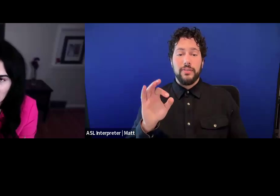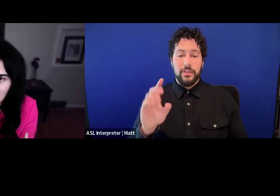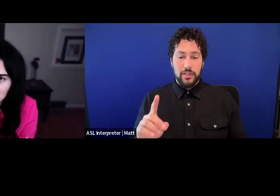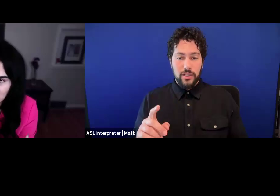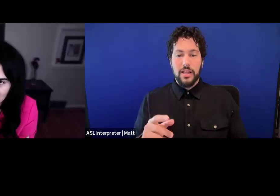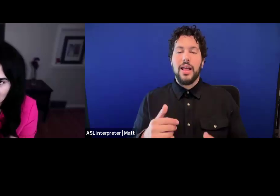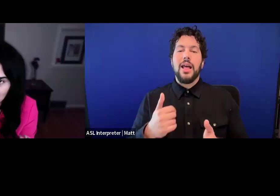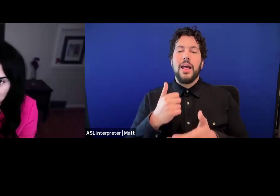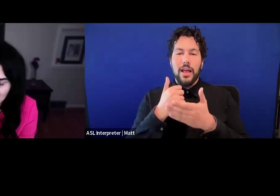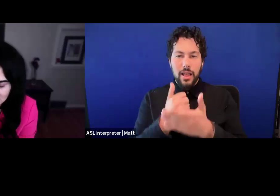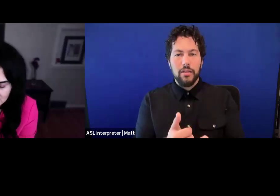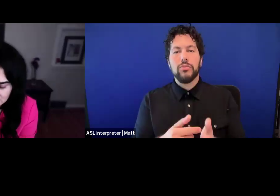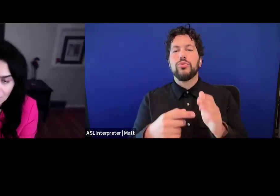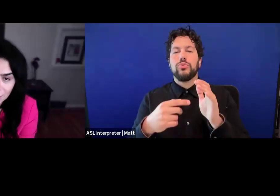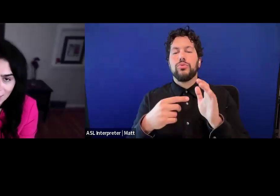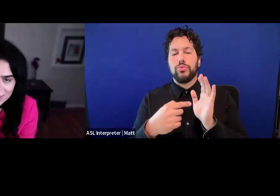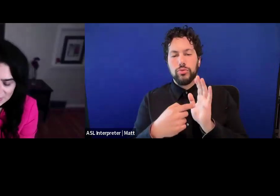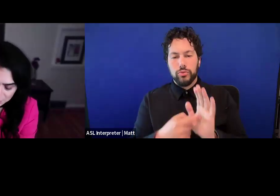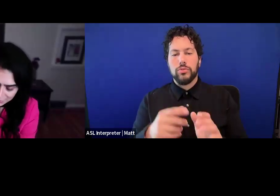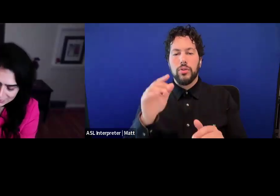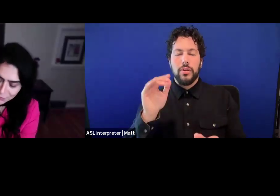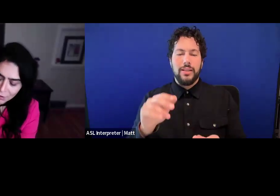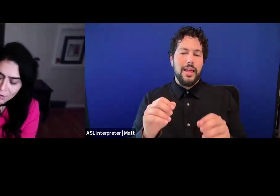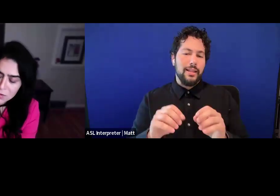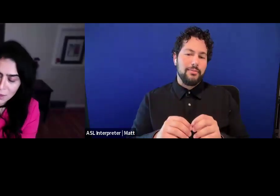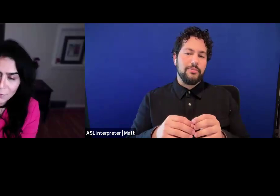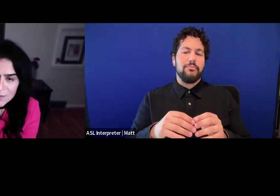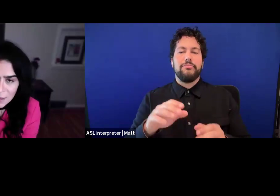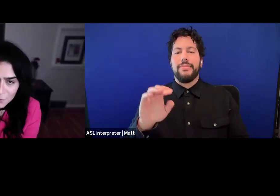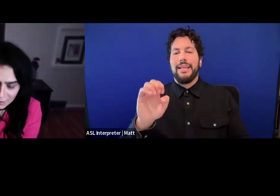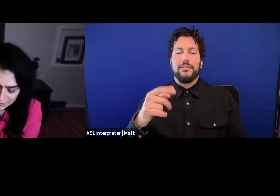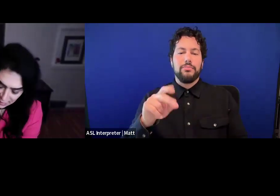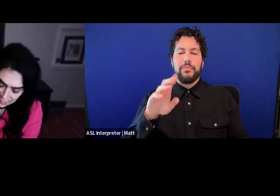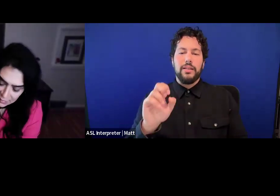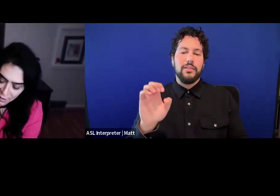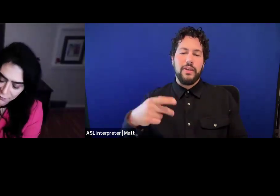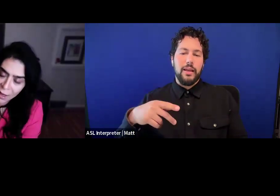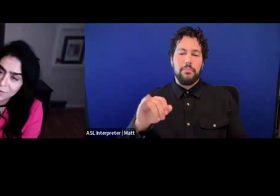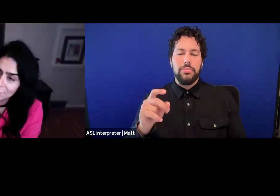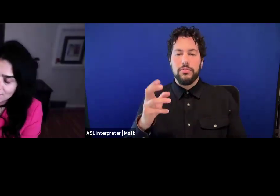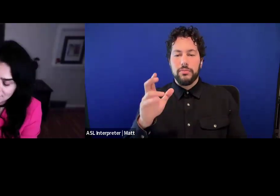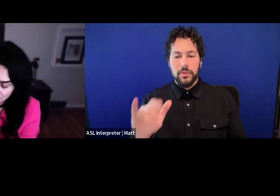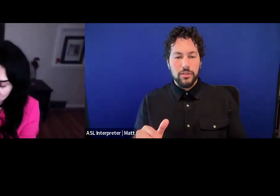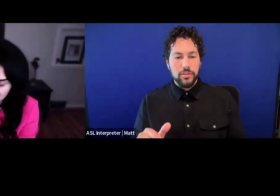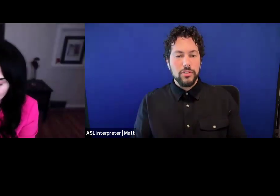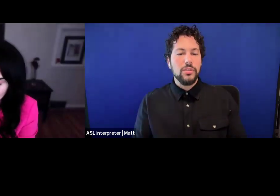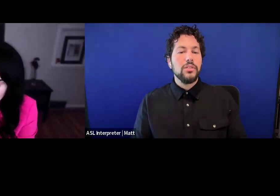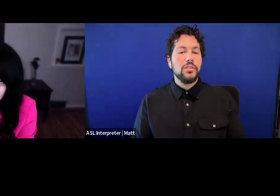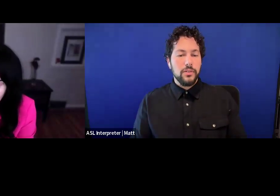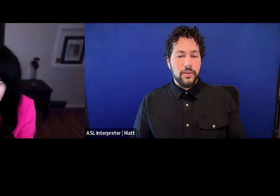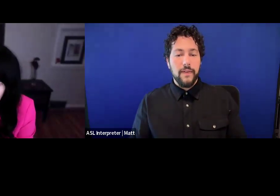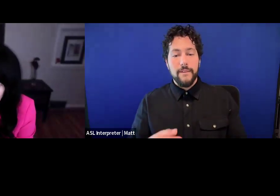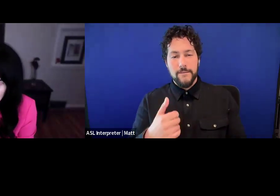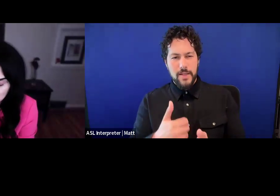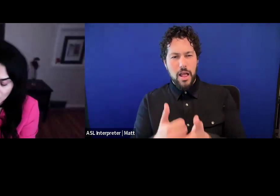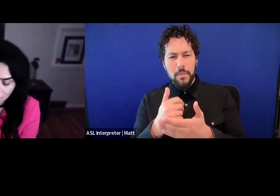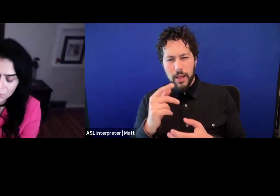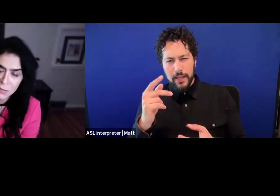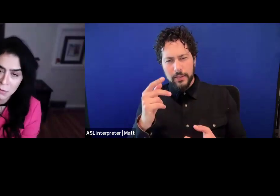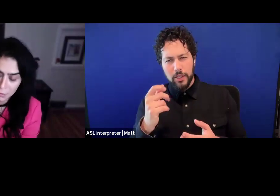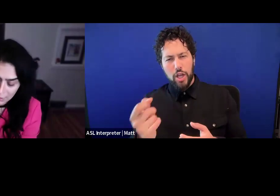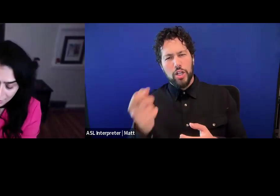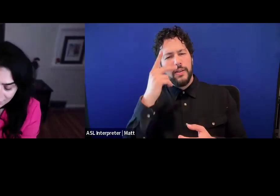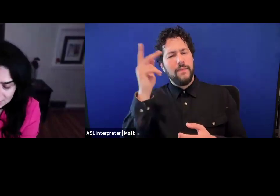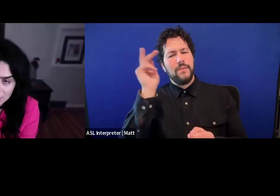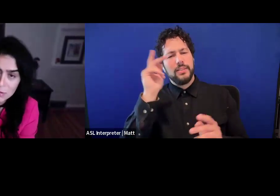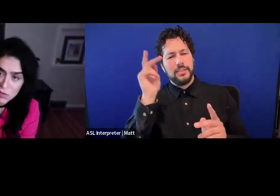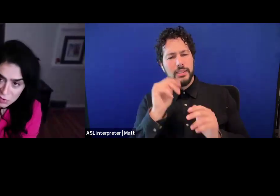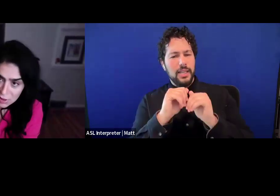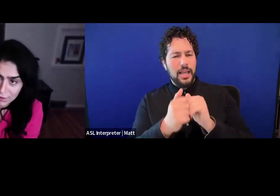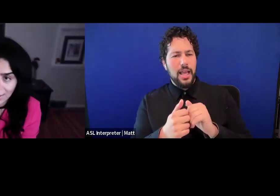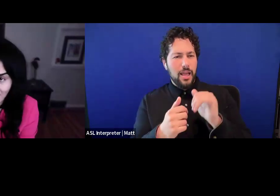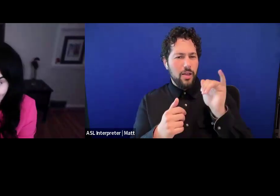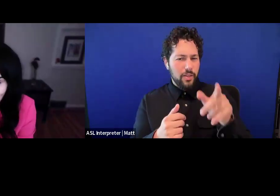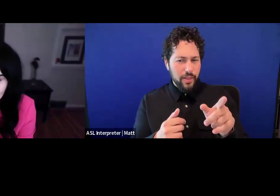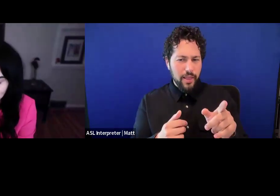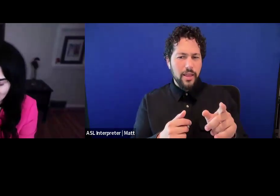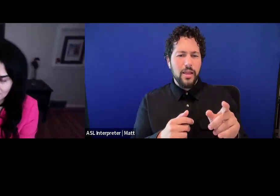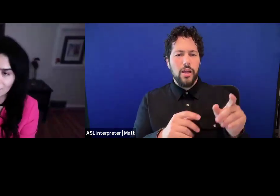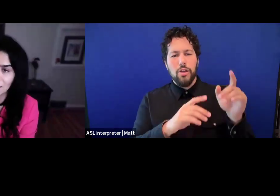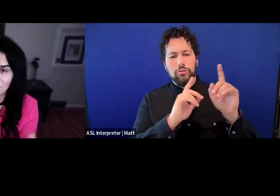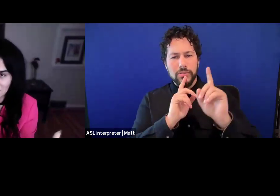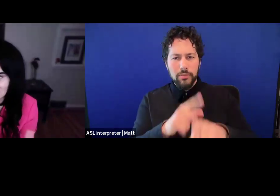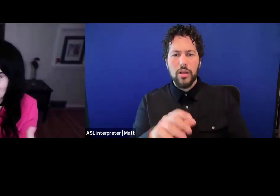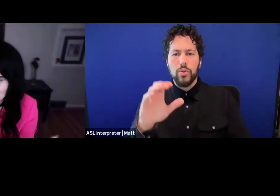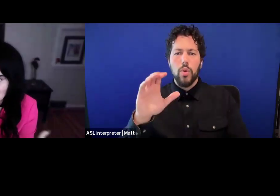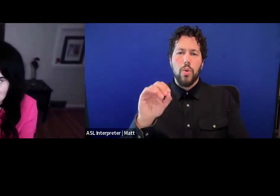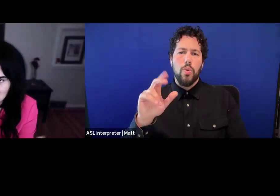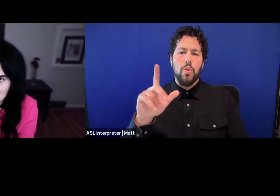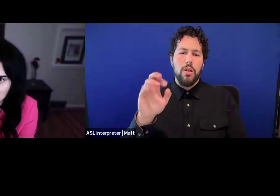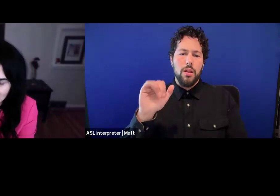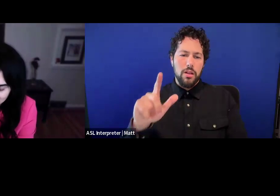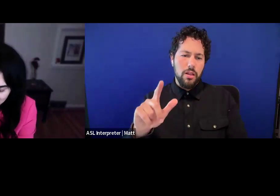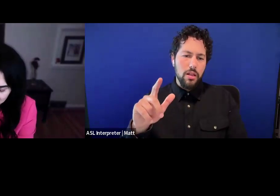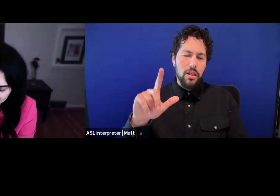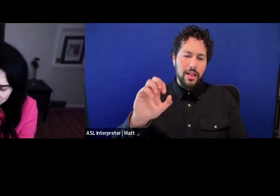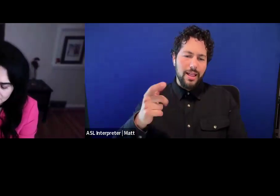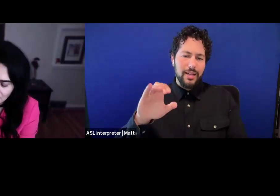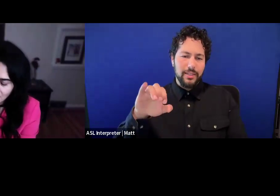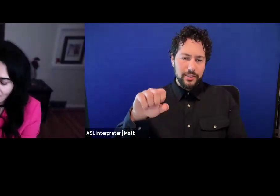and political praxis. Next, please. To make philosophical sense of how Travesti and Hoteria Borreli projects respond to colonial legacies socially and organically, and that is a social somatic entanglements.